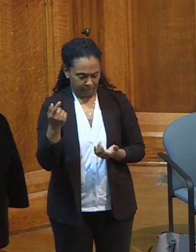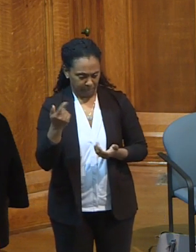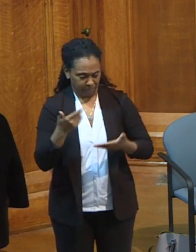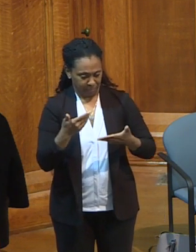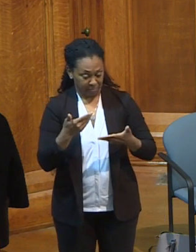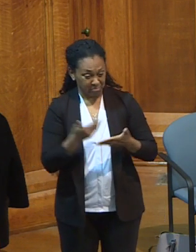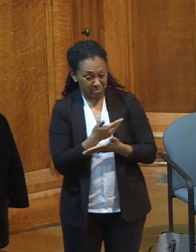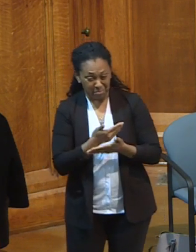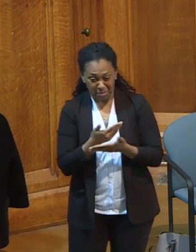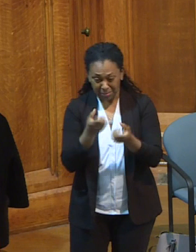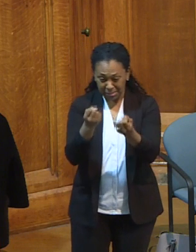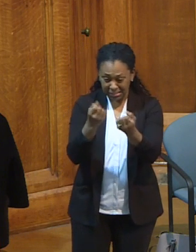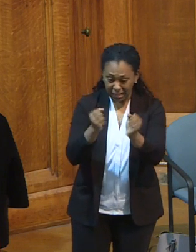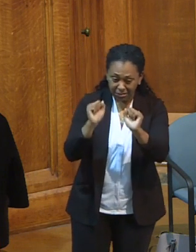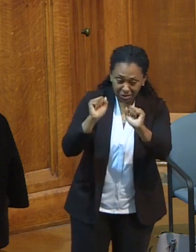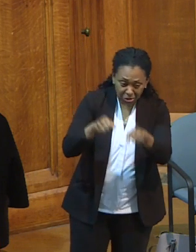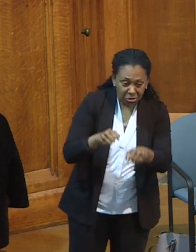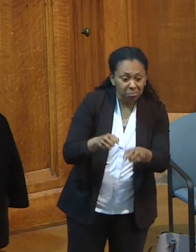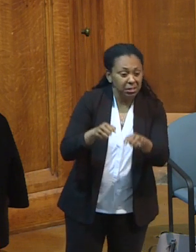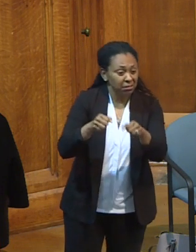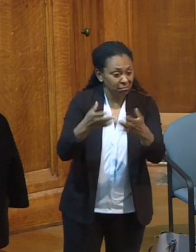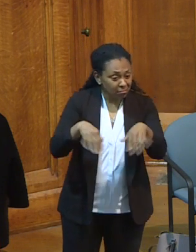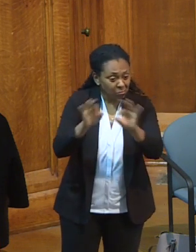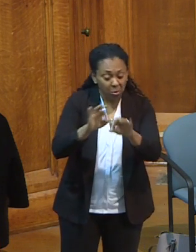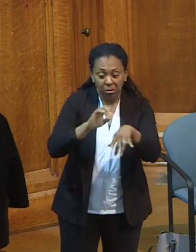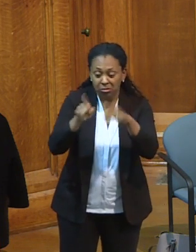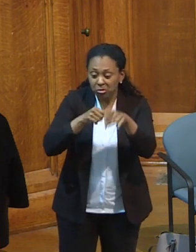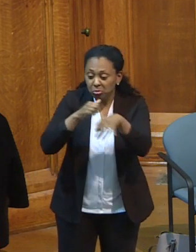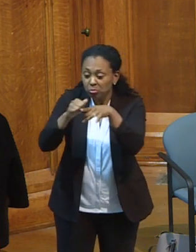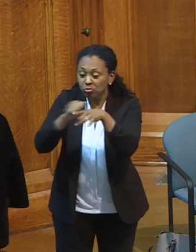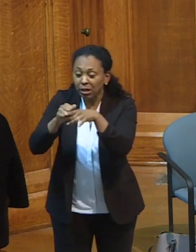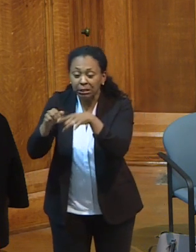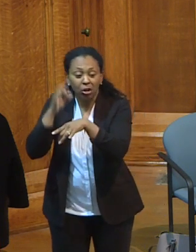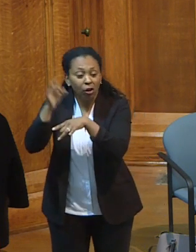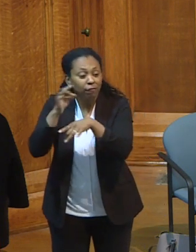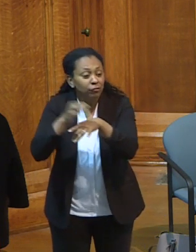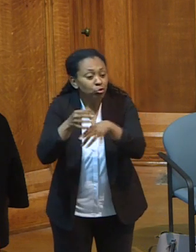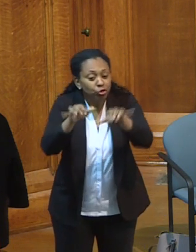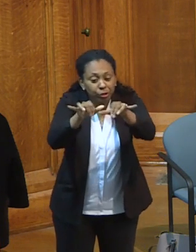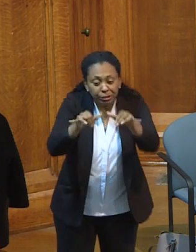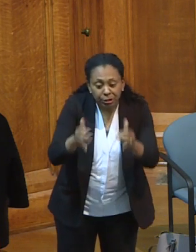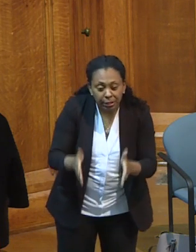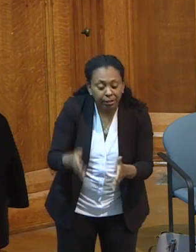could be significant towards the training of future engineers because of the spatial aspect.